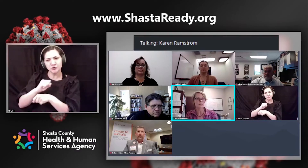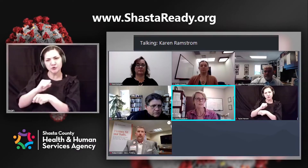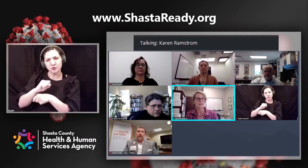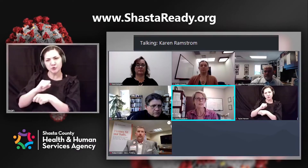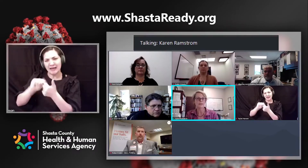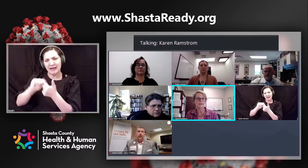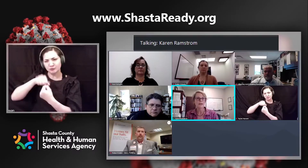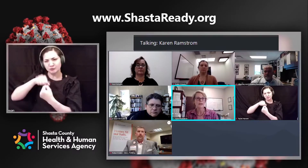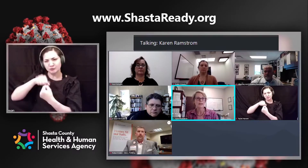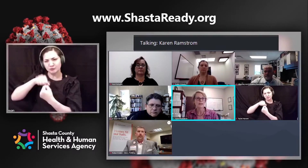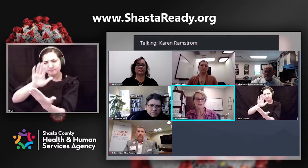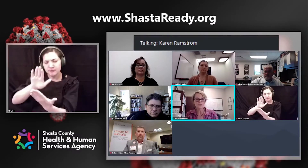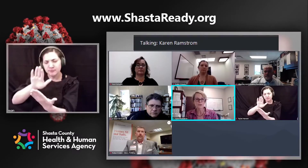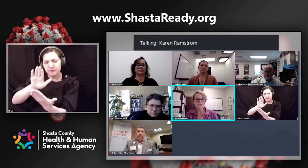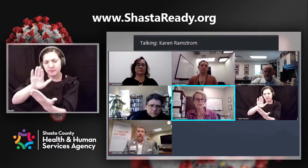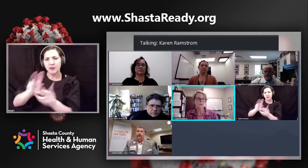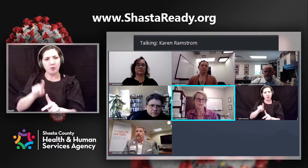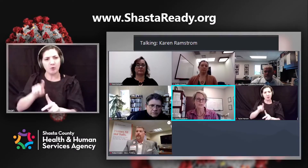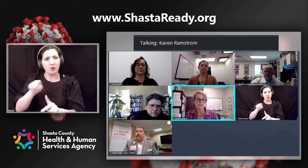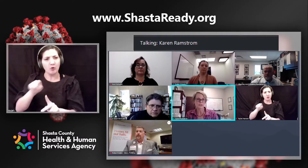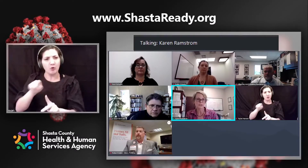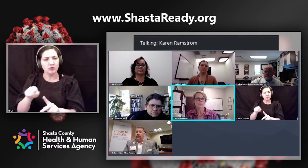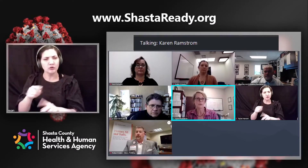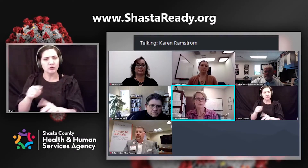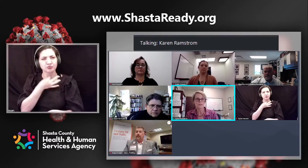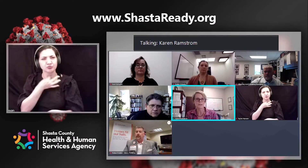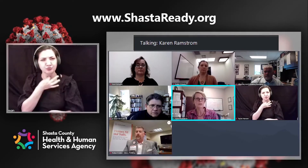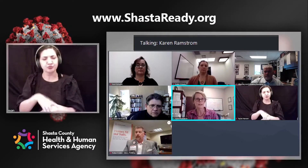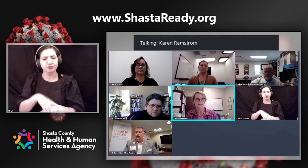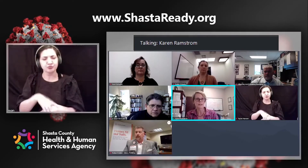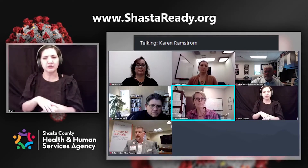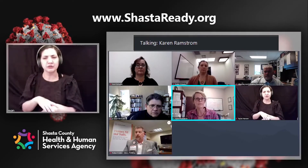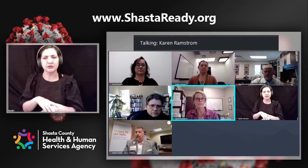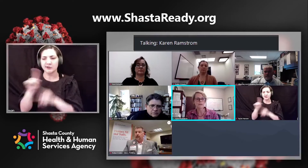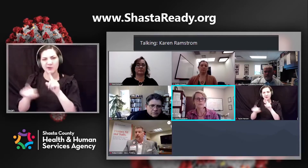that they have. It's understandable people have questions and they're trying to get their